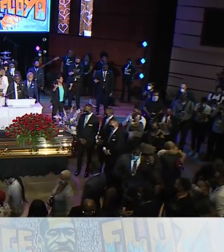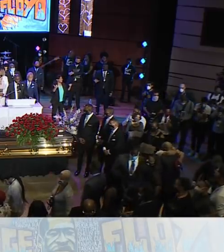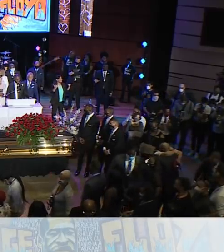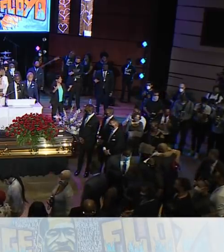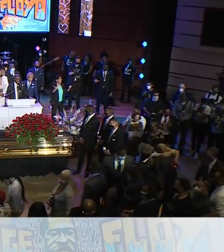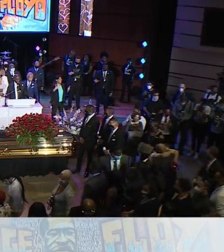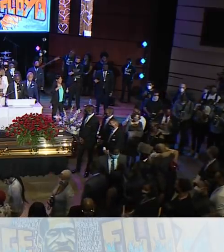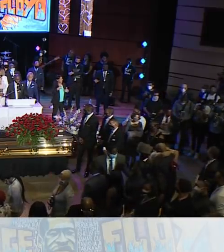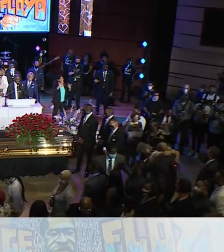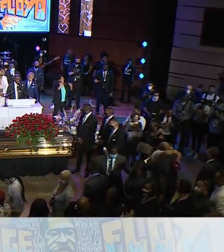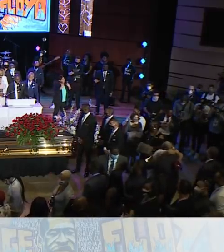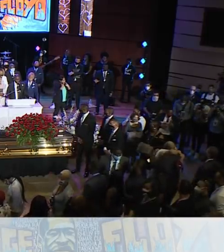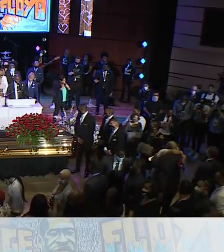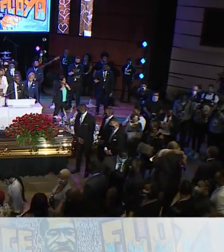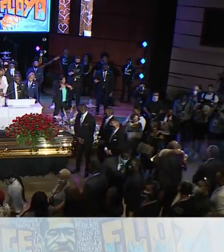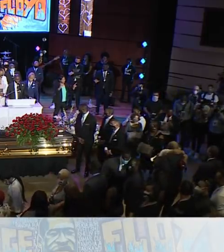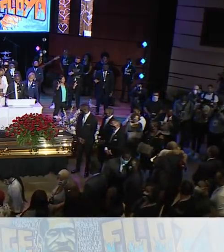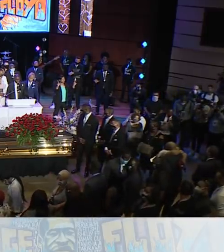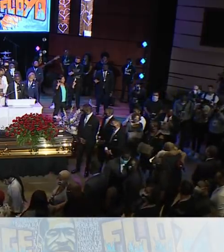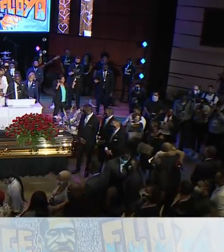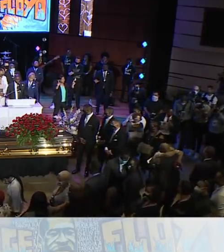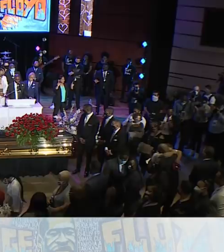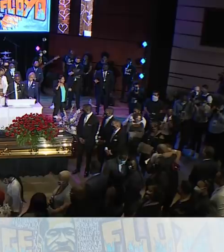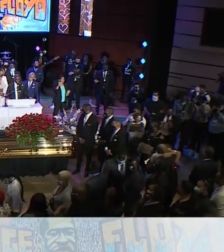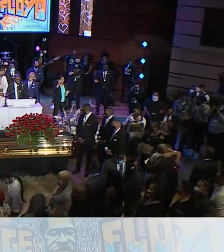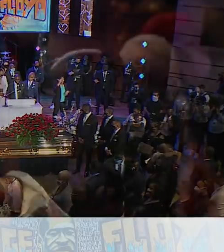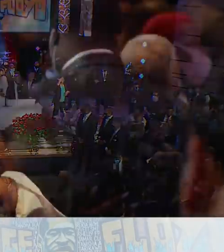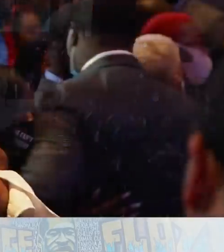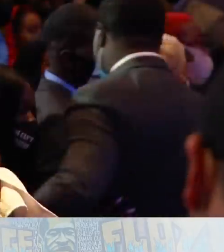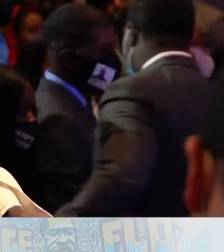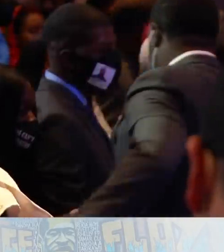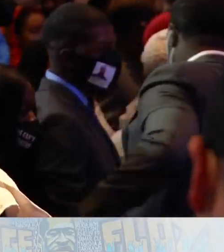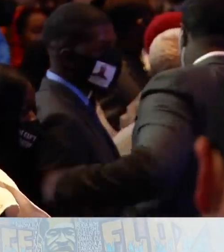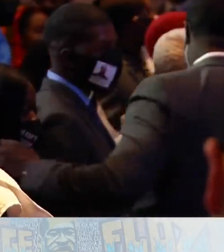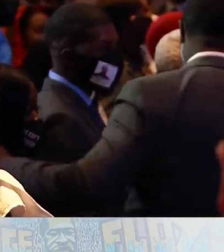WE PRAY THIS PRAYER IN THE NAME OF THE INNOCENT BLACK MAN BY